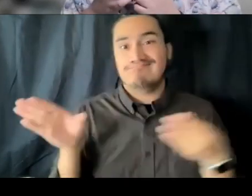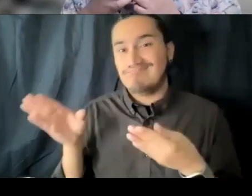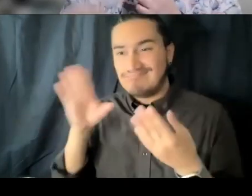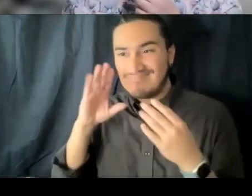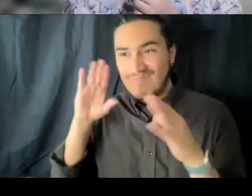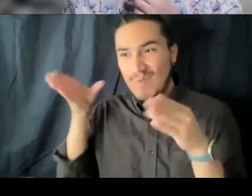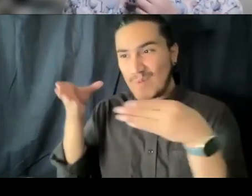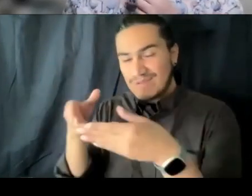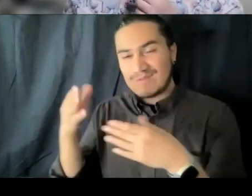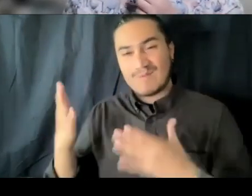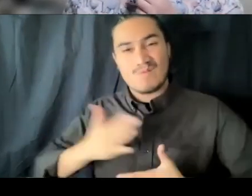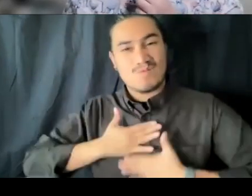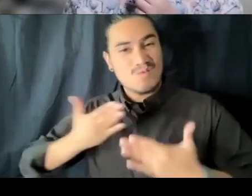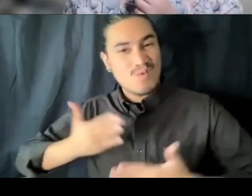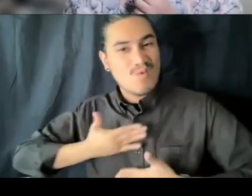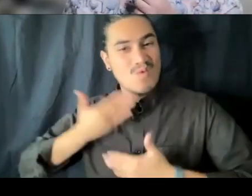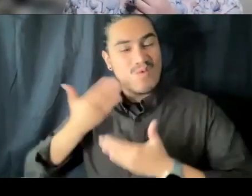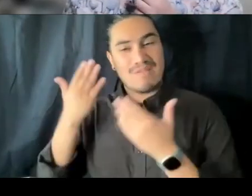those positive affirmations can be really good.